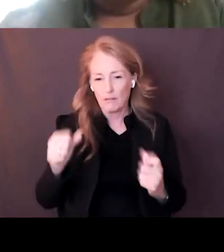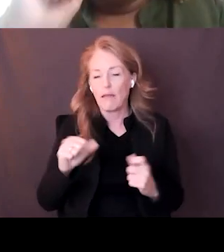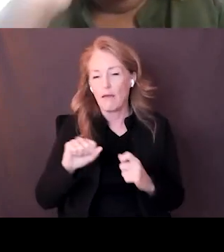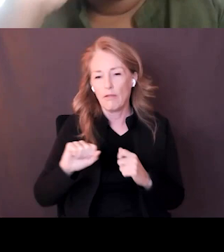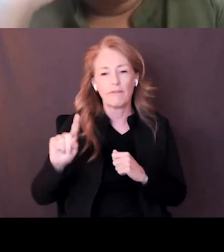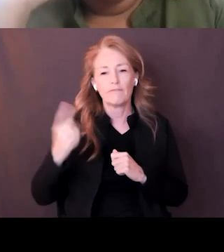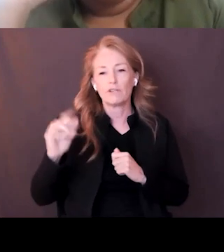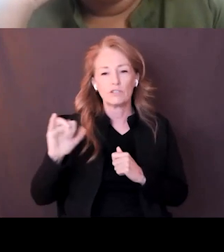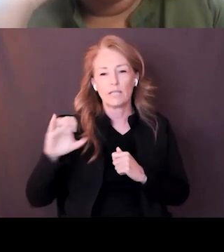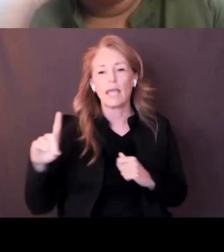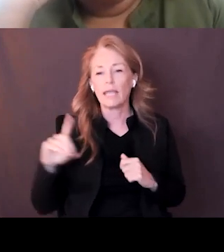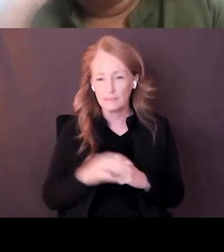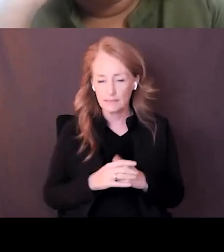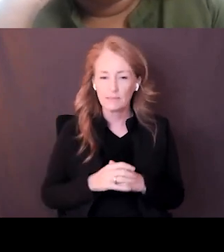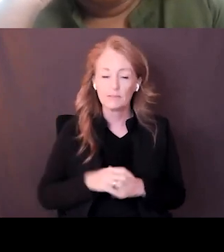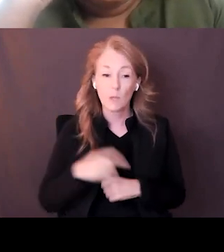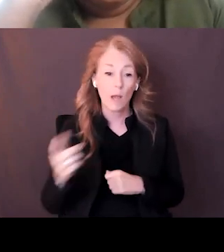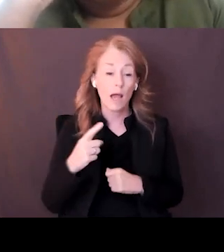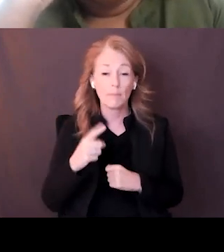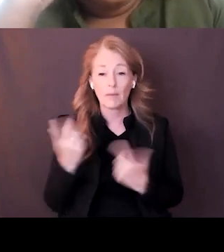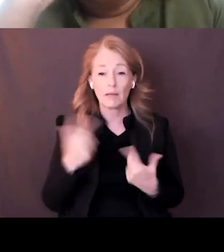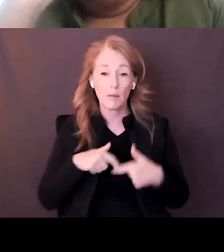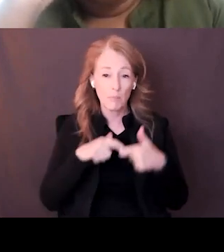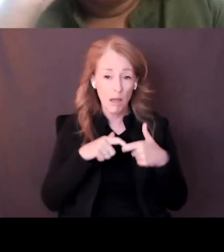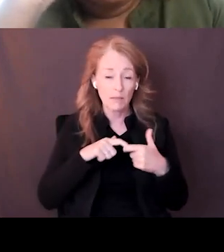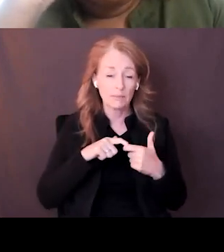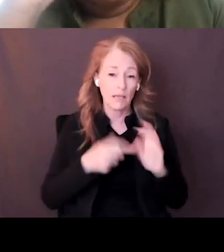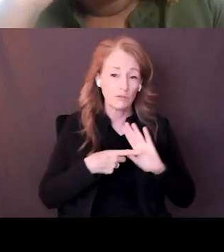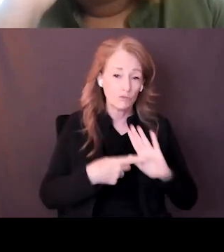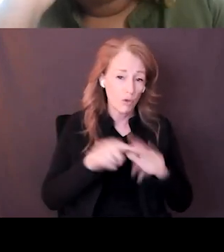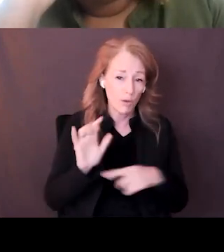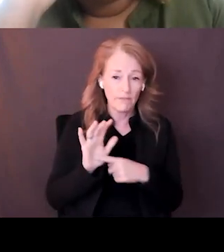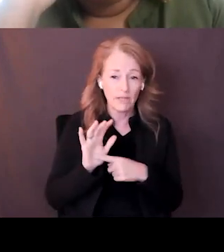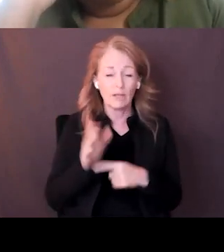I AM GOING TO PAUSE. WE HAVE A VIDEO HERE THAT WILL HELP US WITH SOME OF THAT FUN THAT